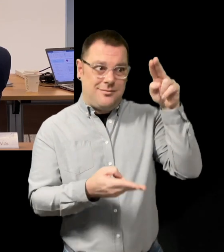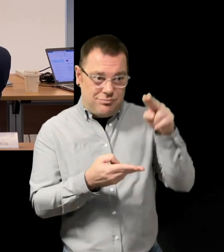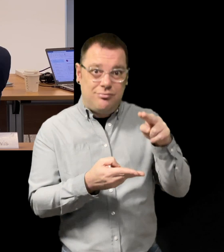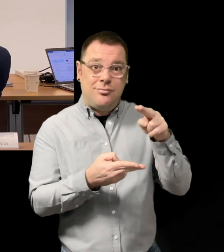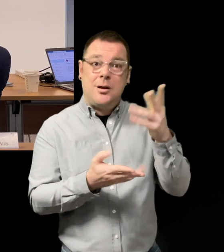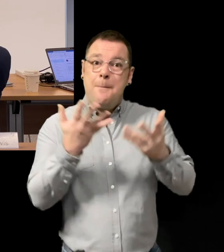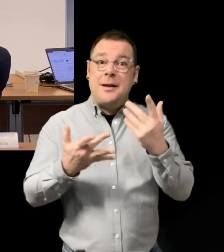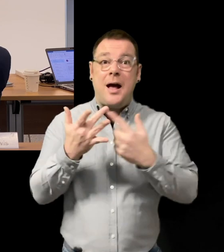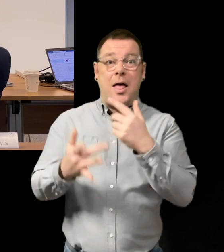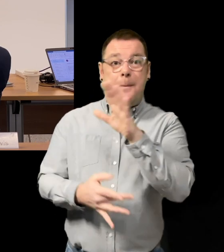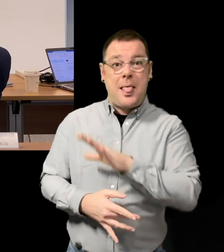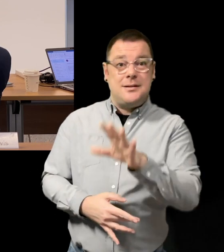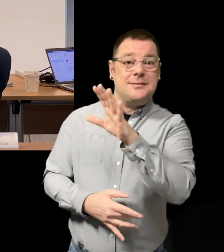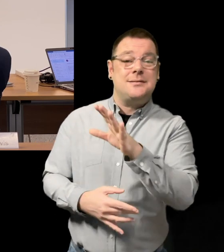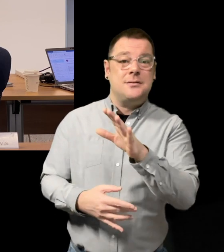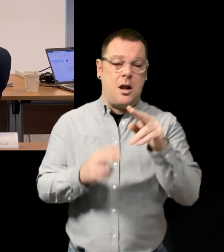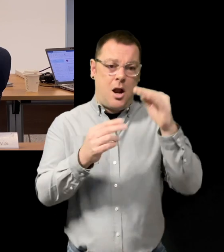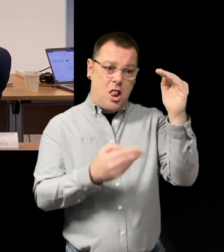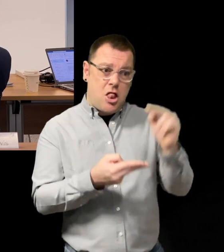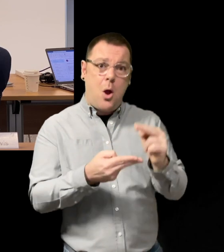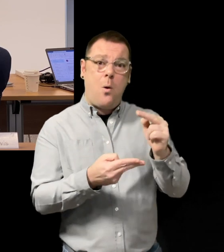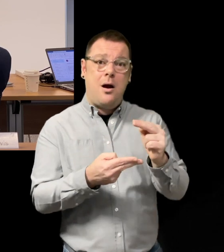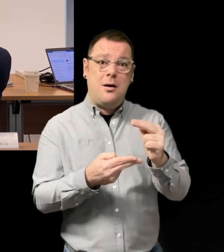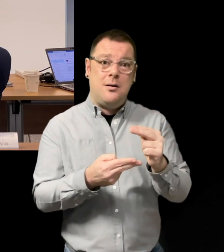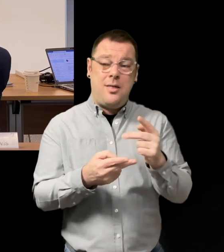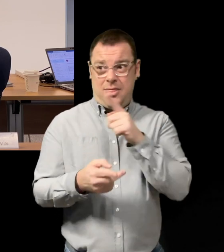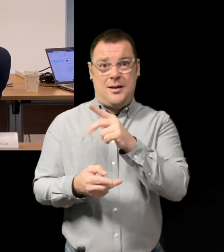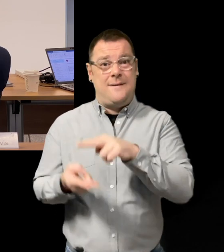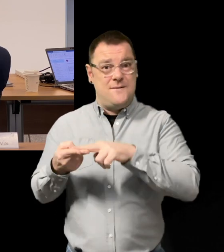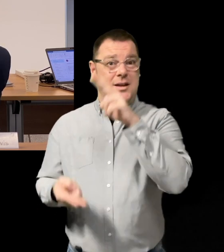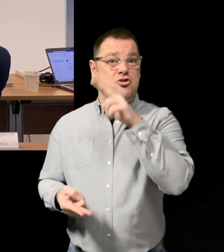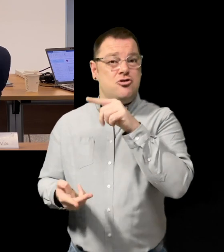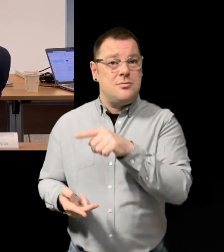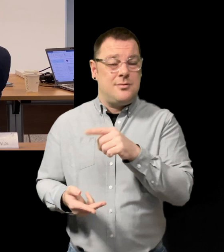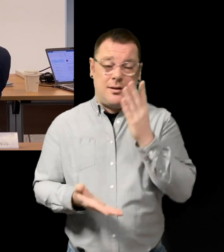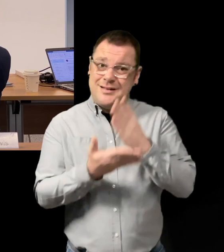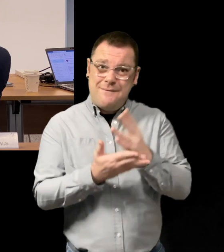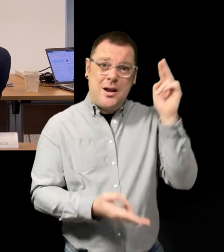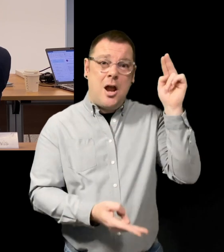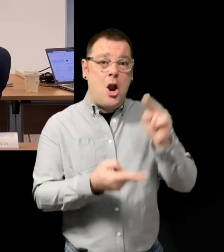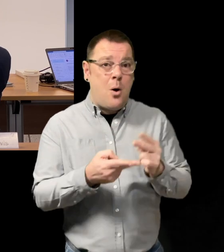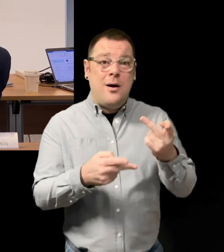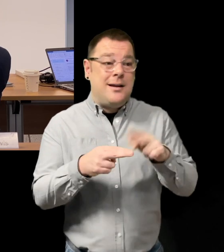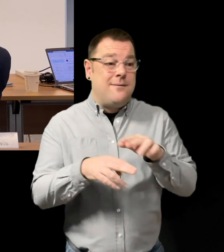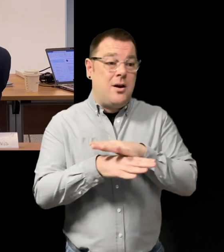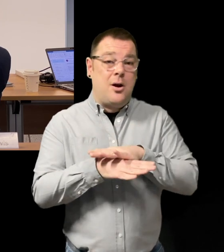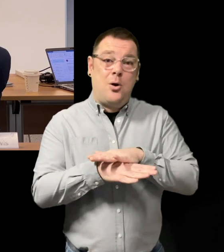that many of other places in the country, much lower than the level of inflation and certainly lower than if we had not embarked